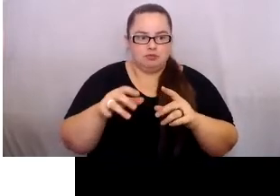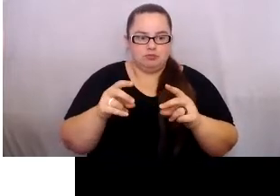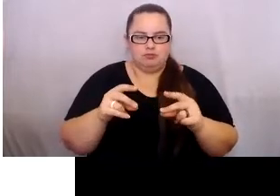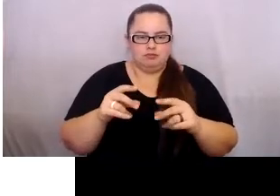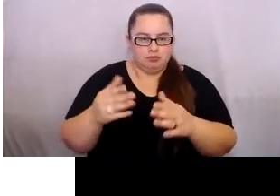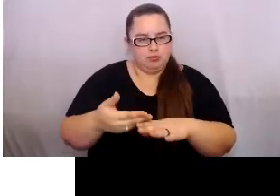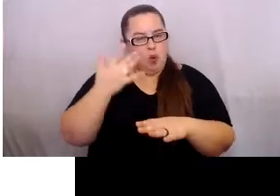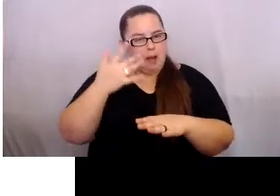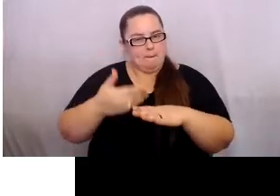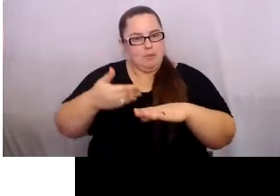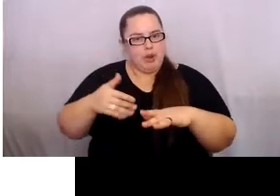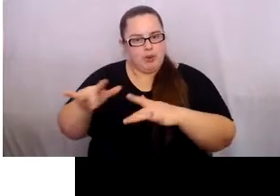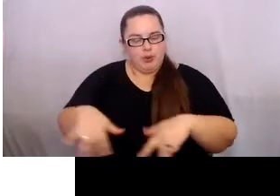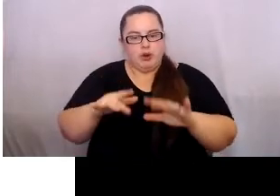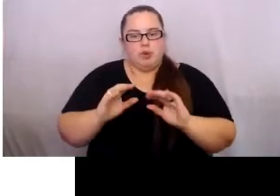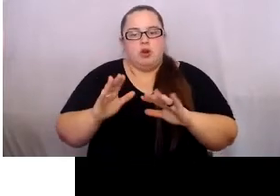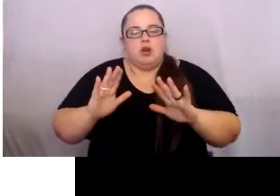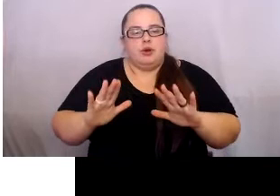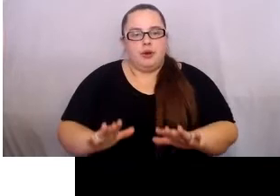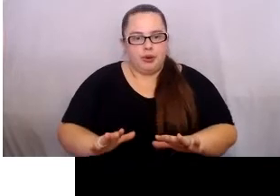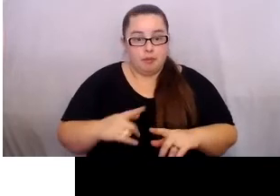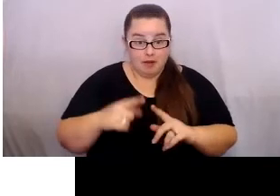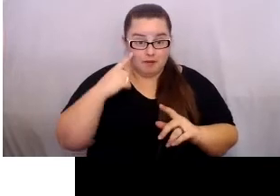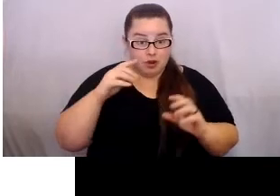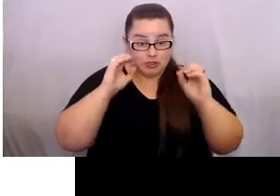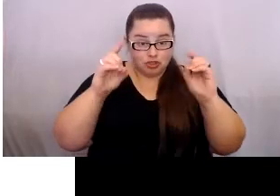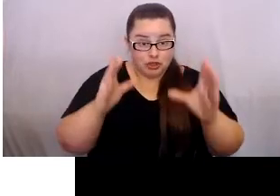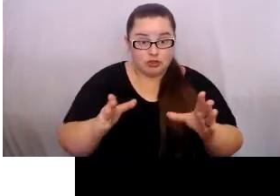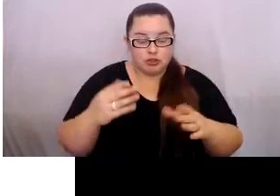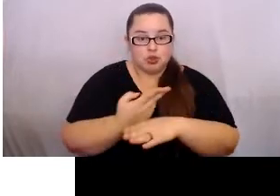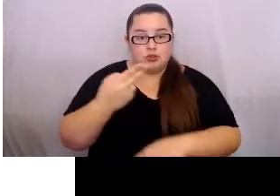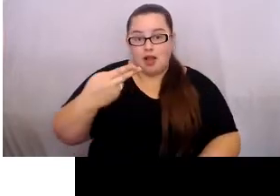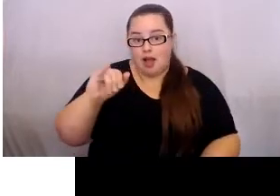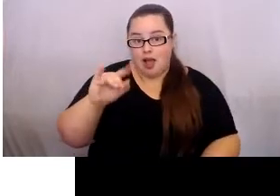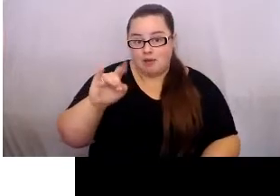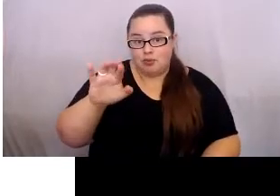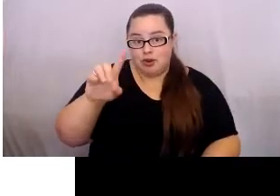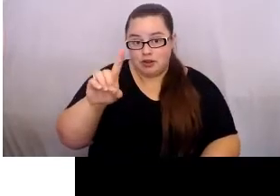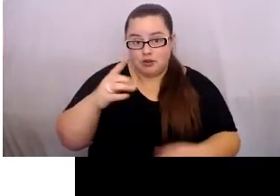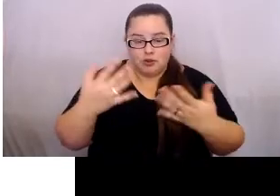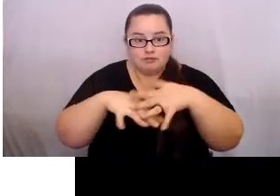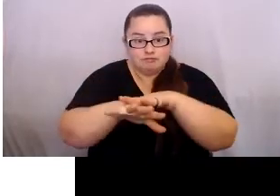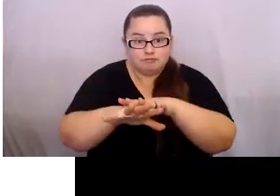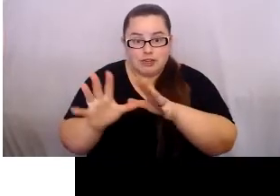For educators, teaching in a hybrid model. That. Incorporates virtual. Meetings that.